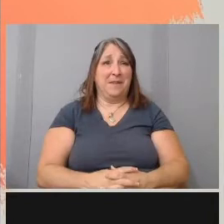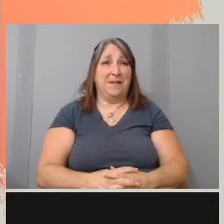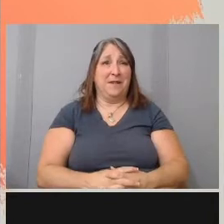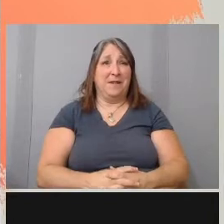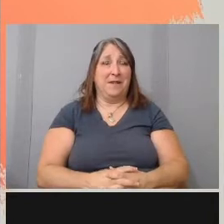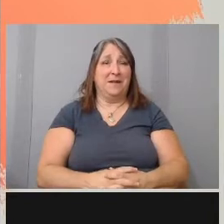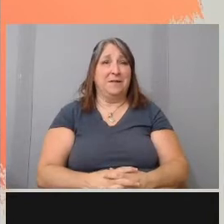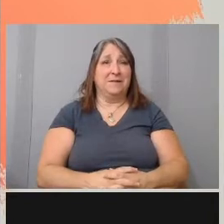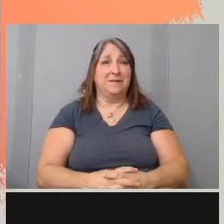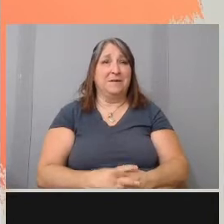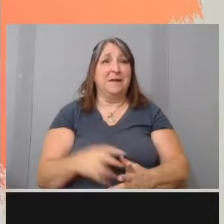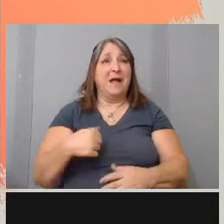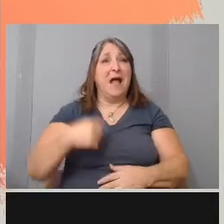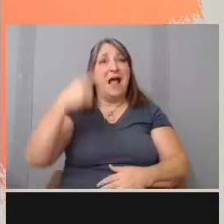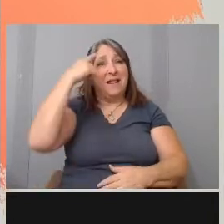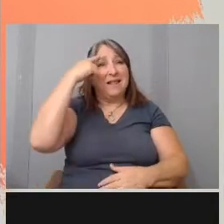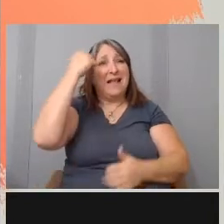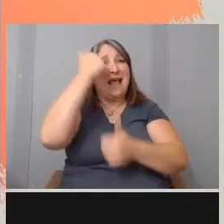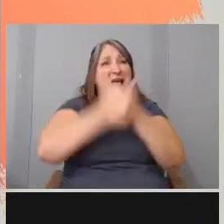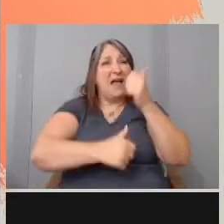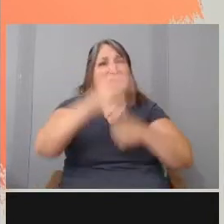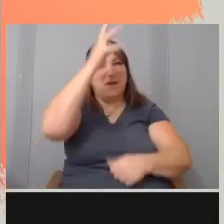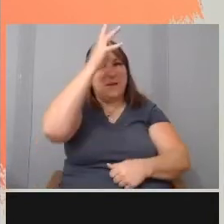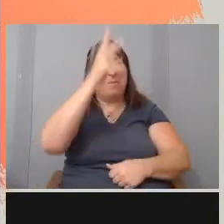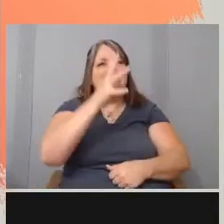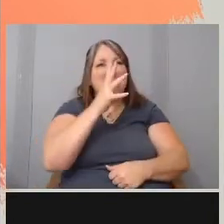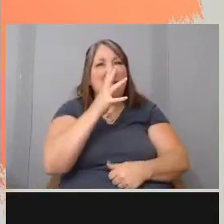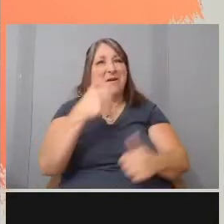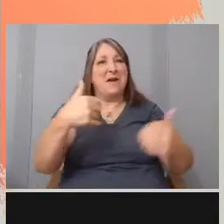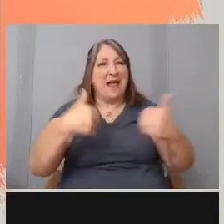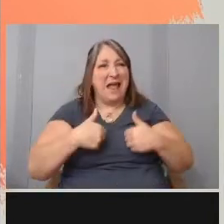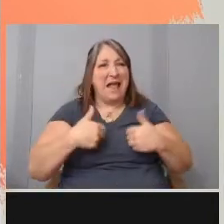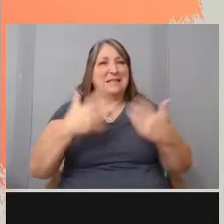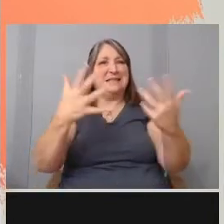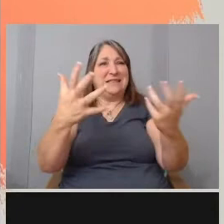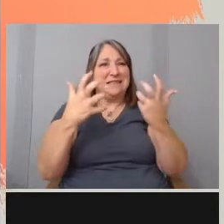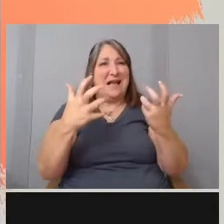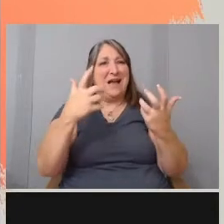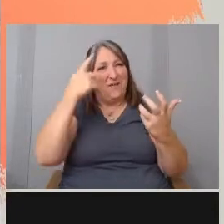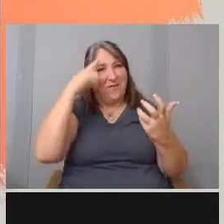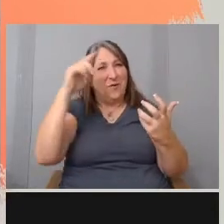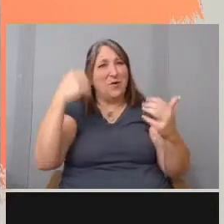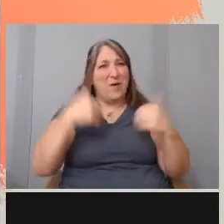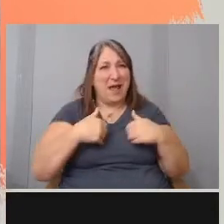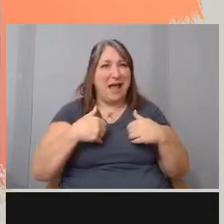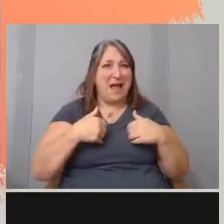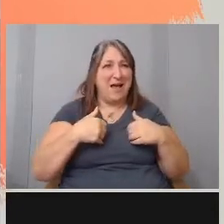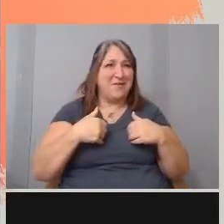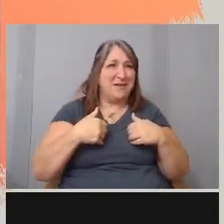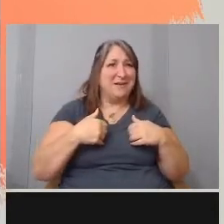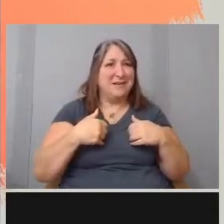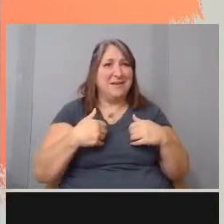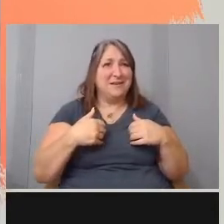I think to every parent has a desire for their ideal child. You know, like some people it's like,